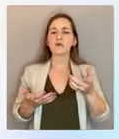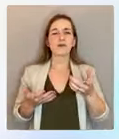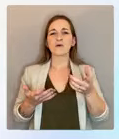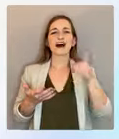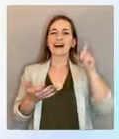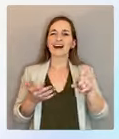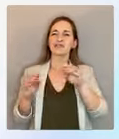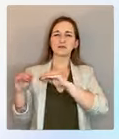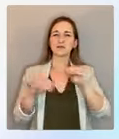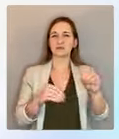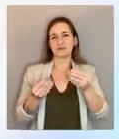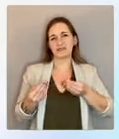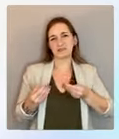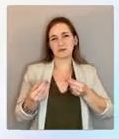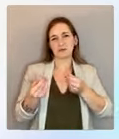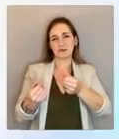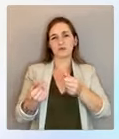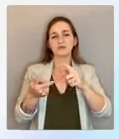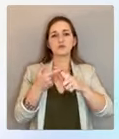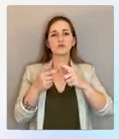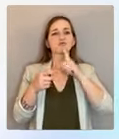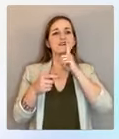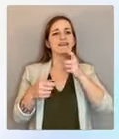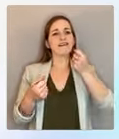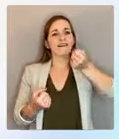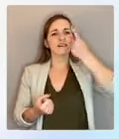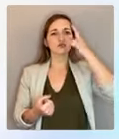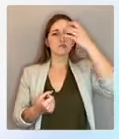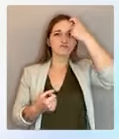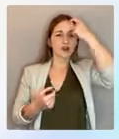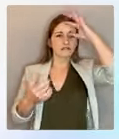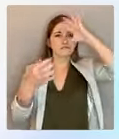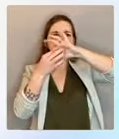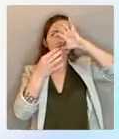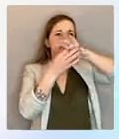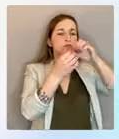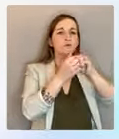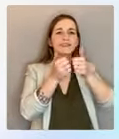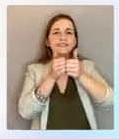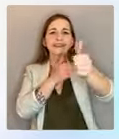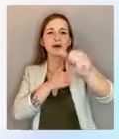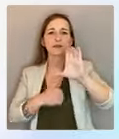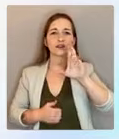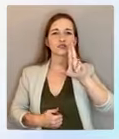it's gotta be something where you move smoothly in order to get those depth cues, in order to be able to understand where the ball is.